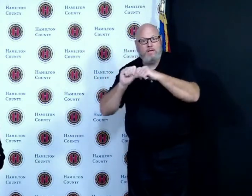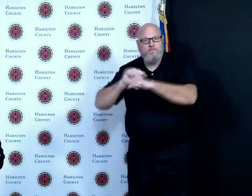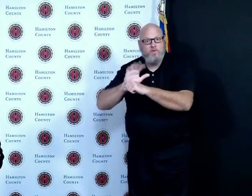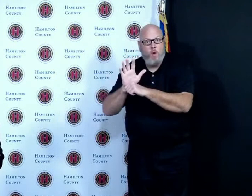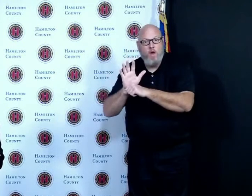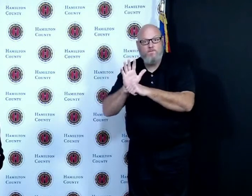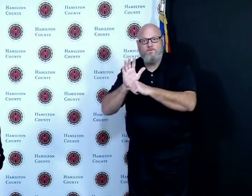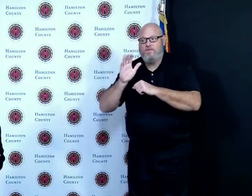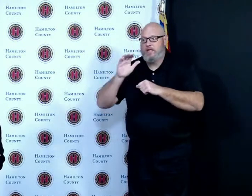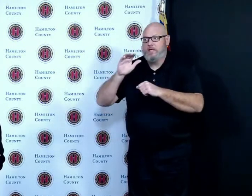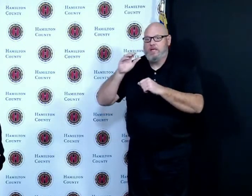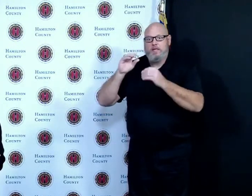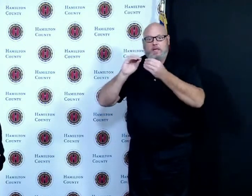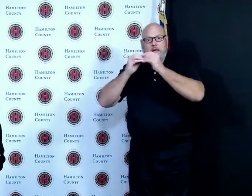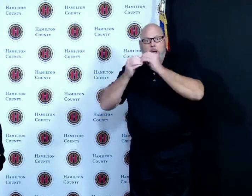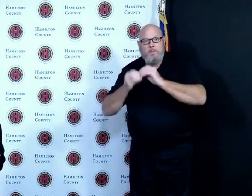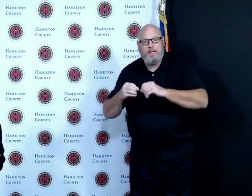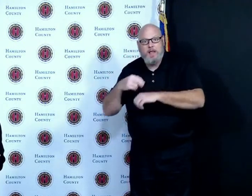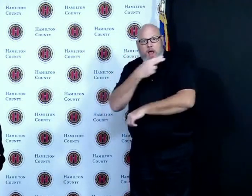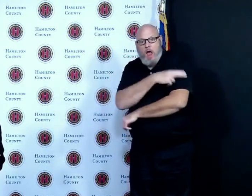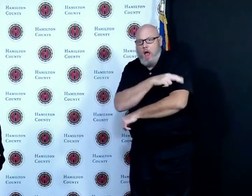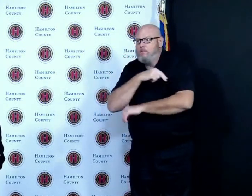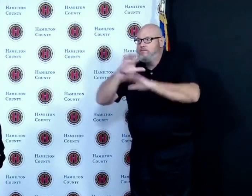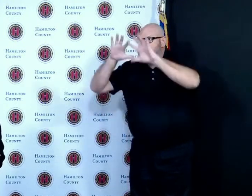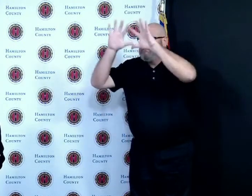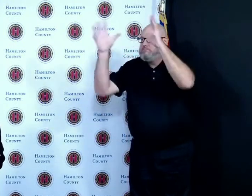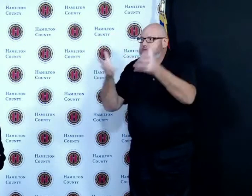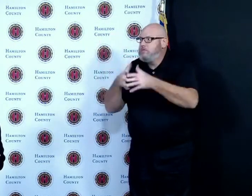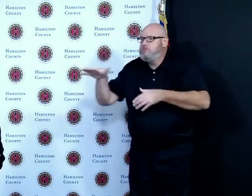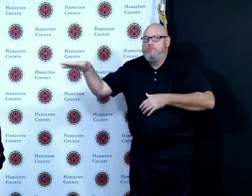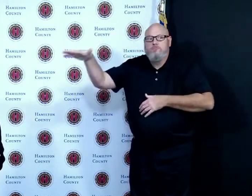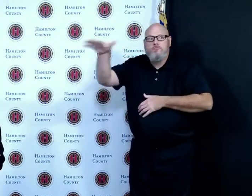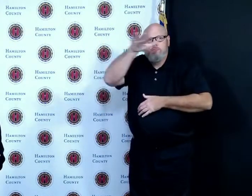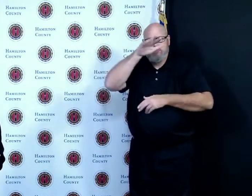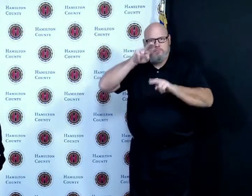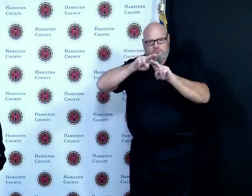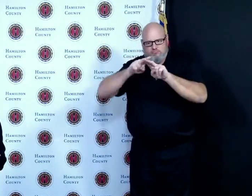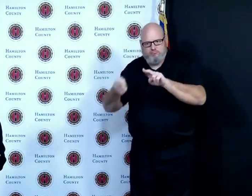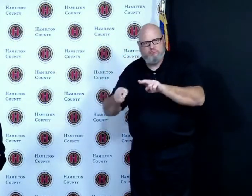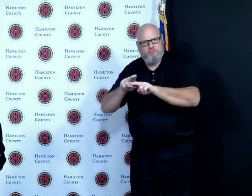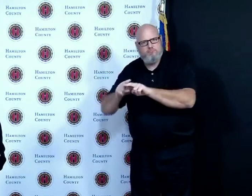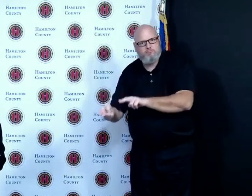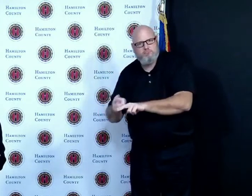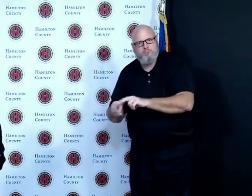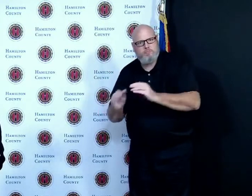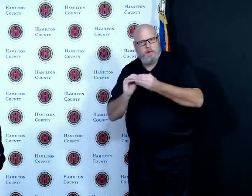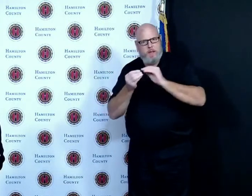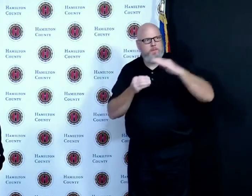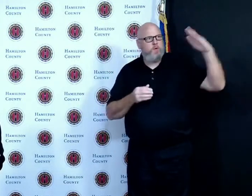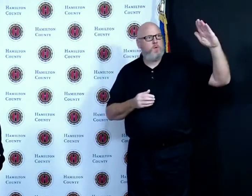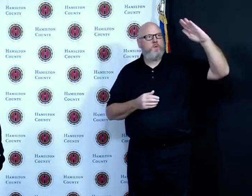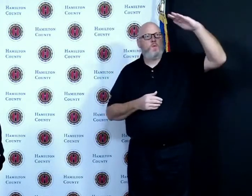the answer to the question is yes not enough information is currently available to say if or